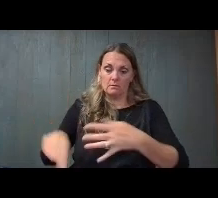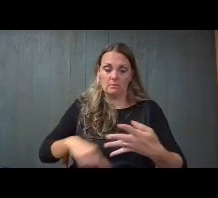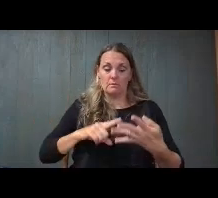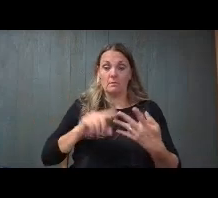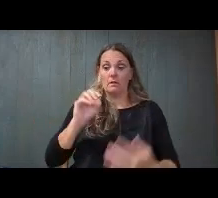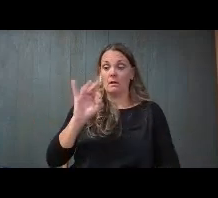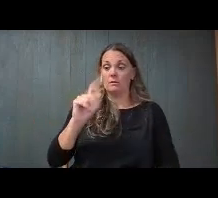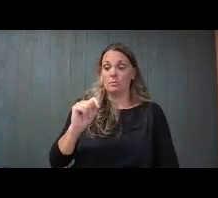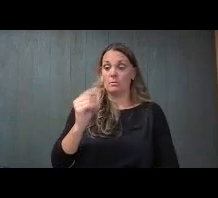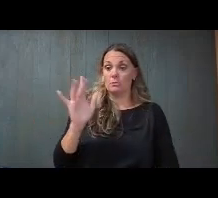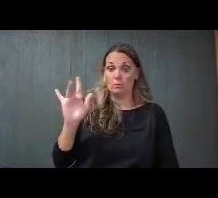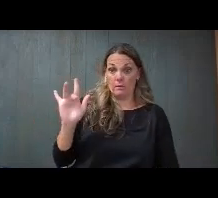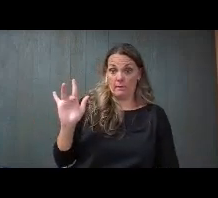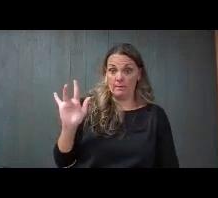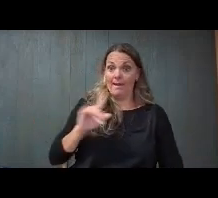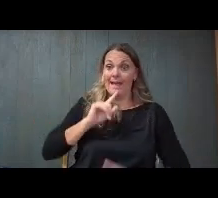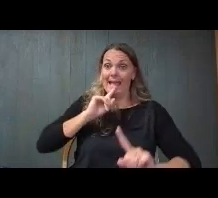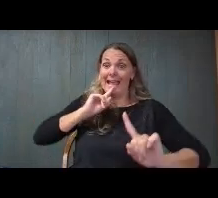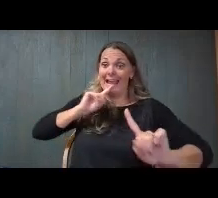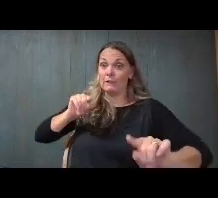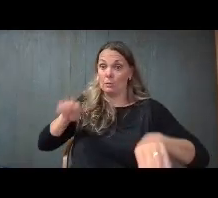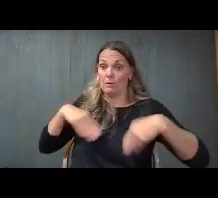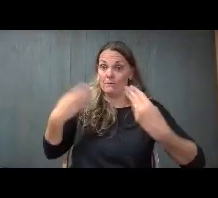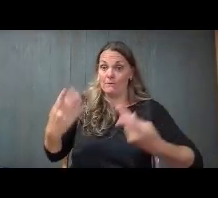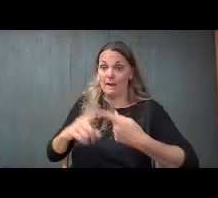25th answers provided to written questions